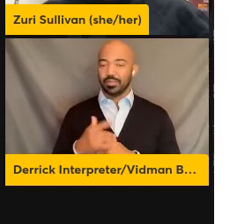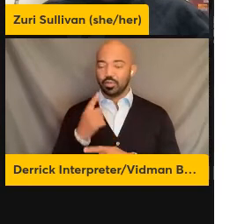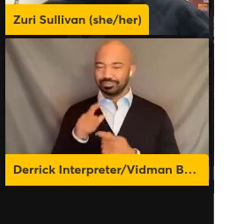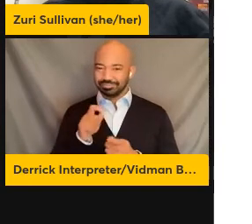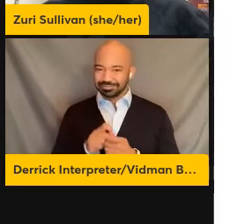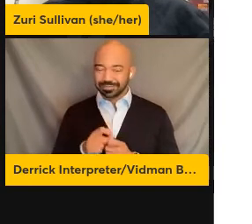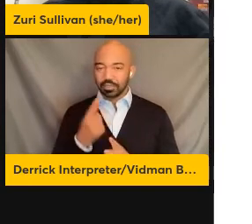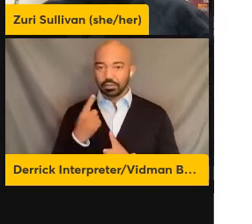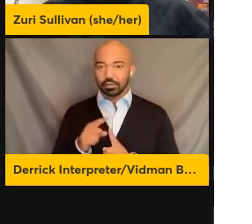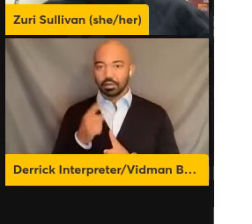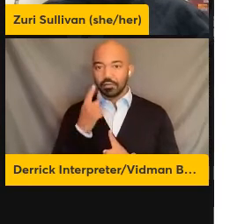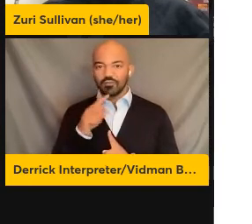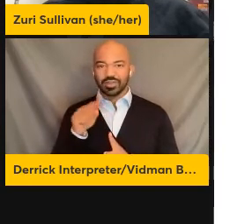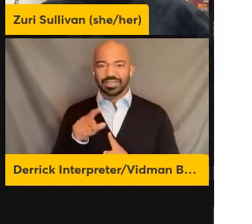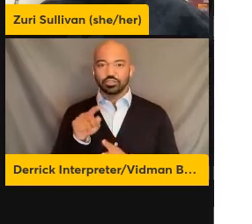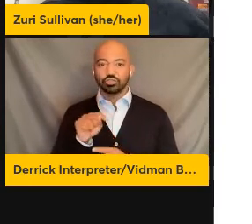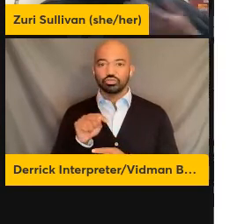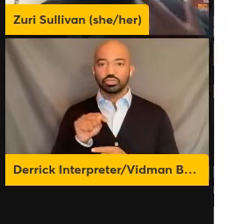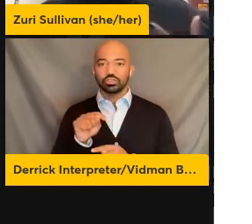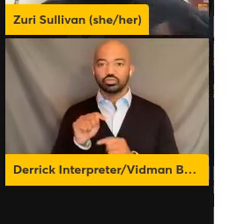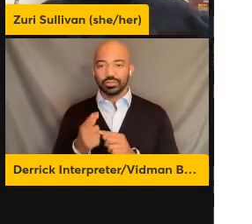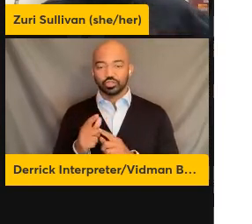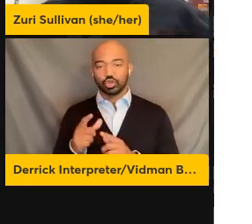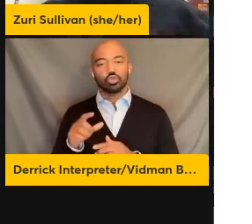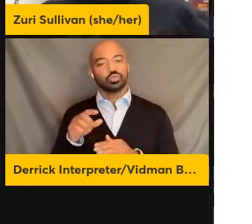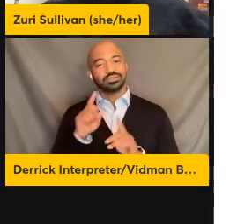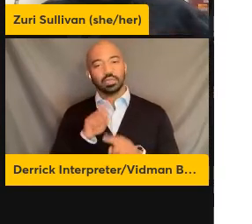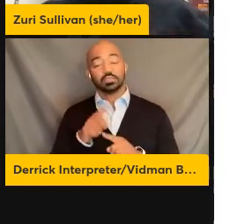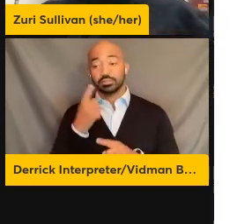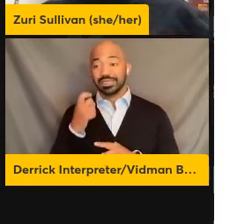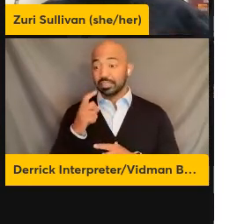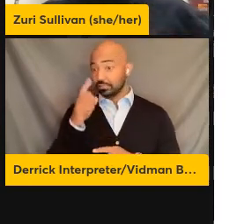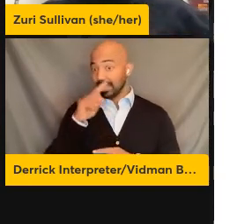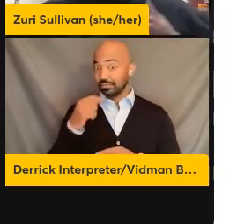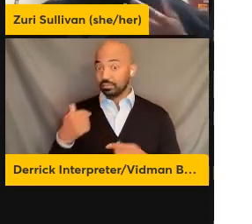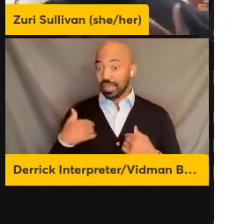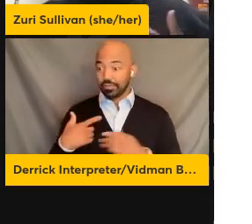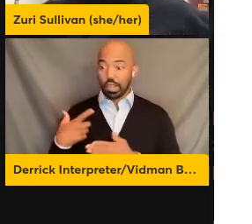drives this transcriptional response, because the mice that are treated with the drug in there, or have a limited of